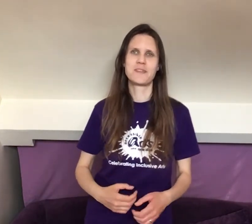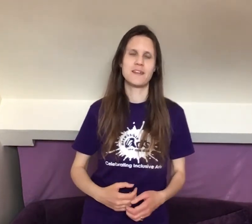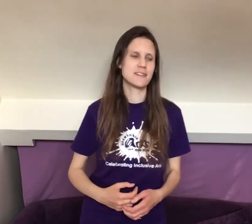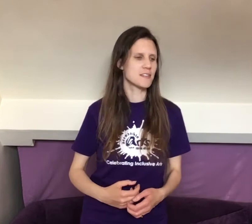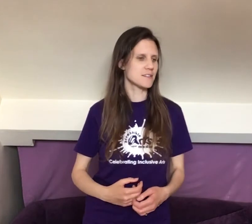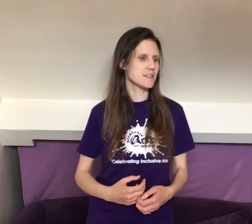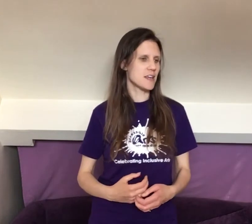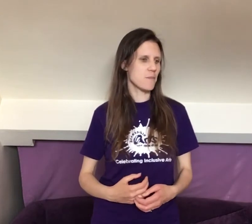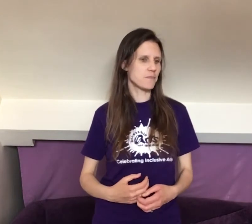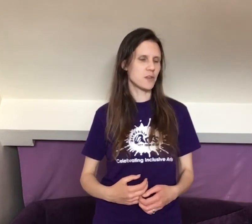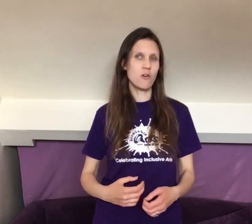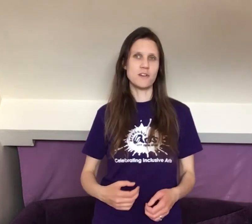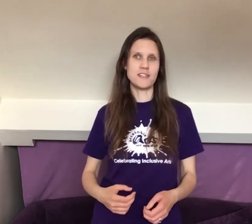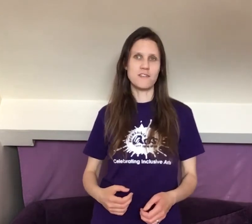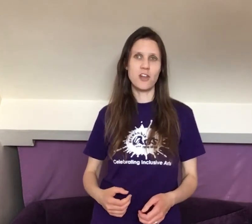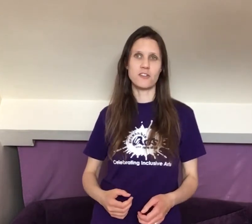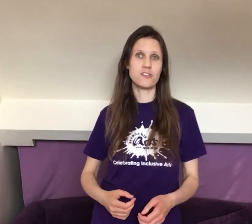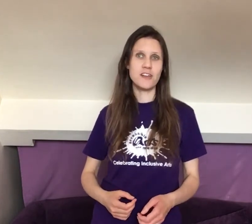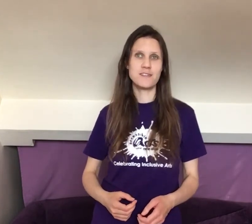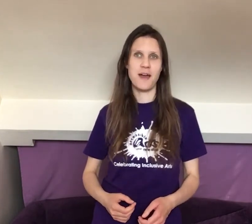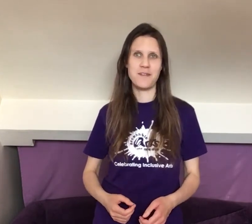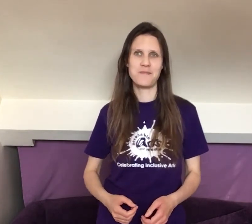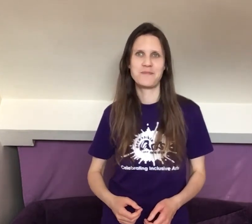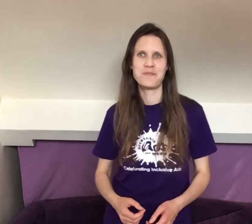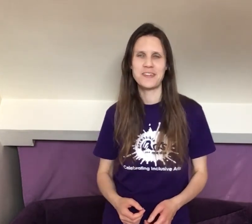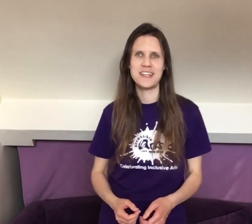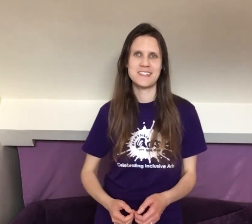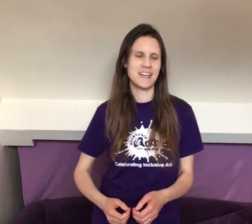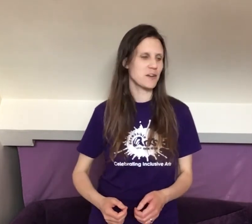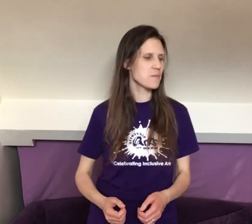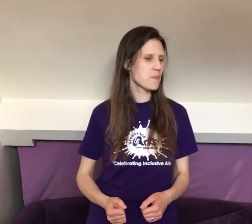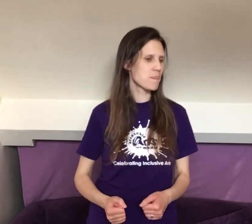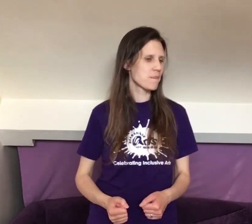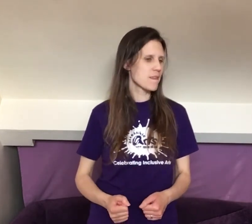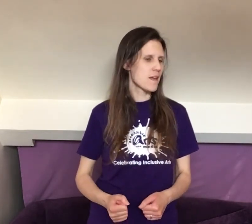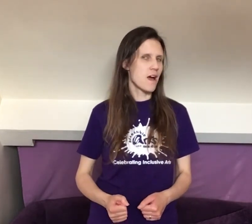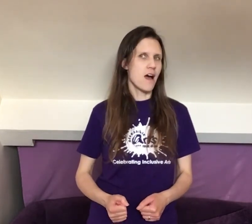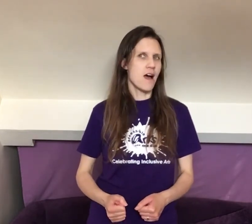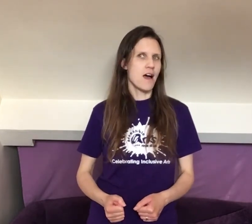That’s, that’s the errrm… the chorus that you’ve learnt straight away. Fantastic!